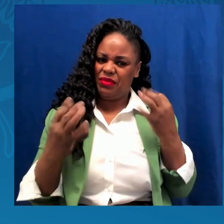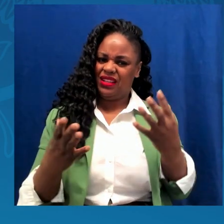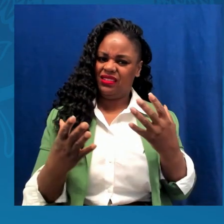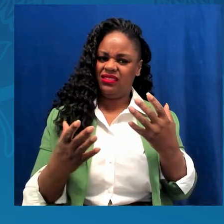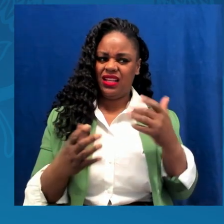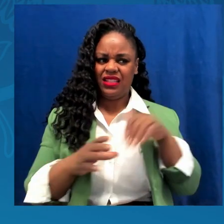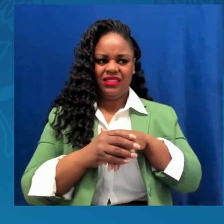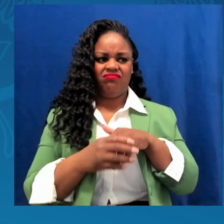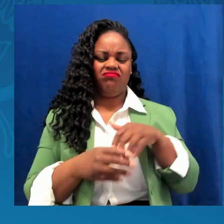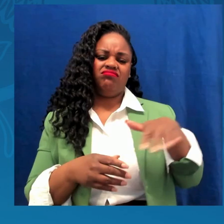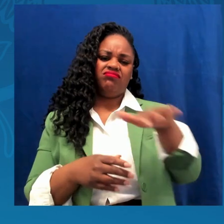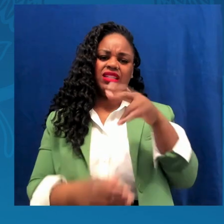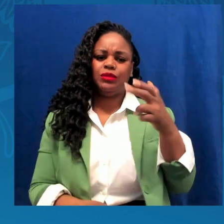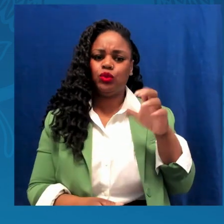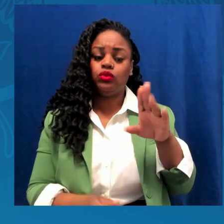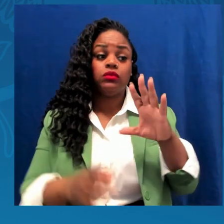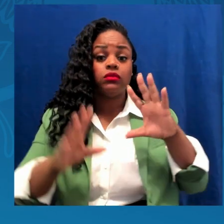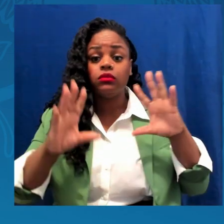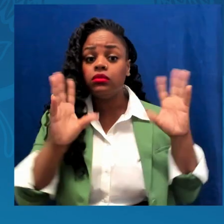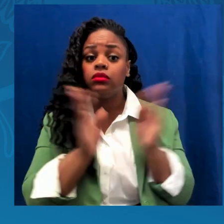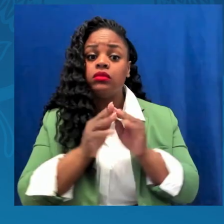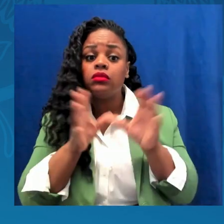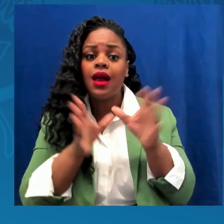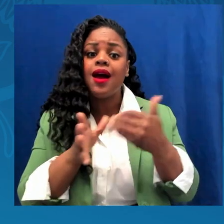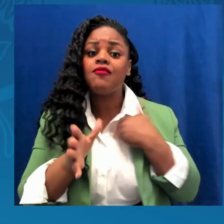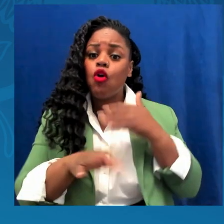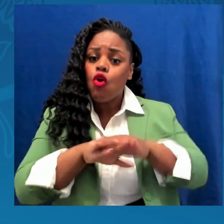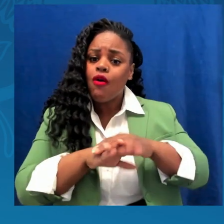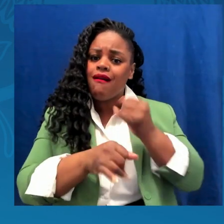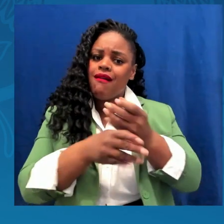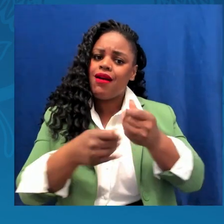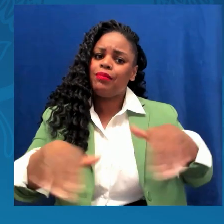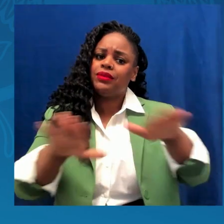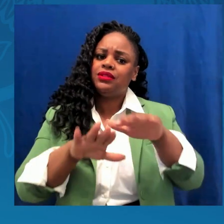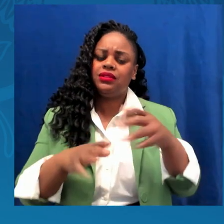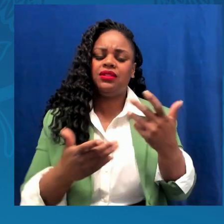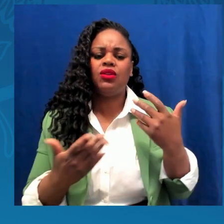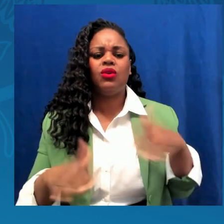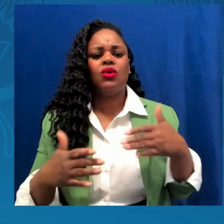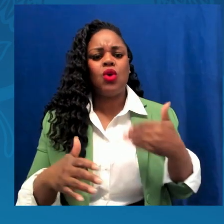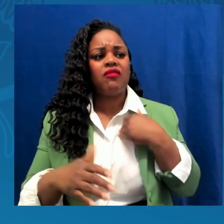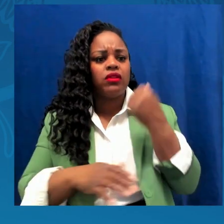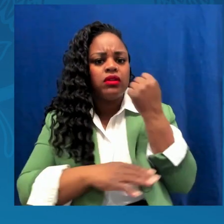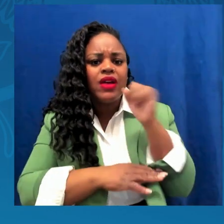that we held on campus safety and resilience at the Department of Homeland Security.